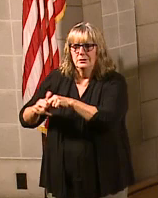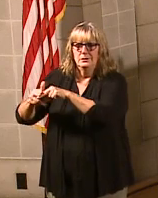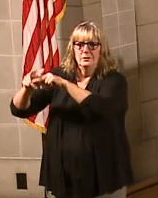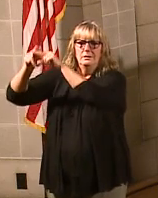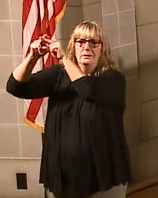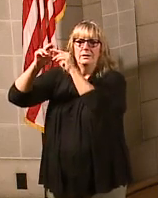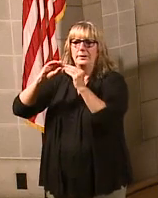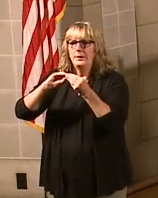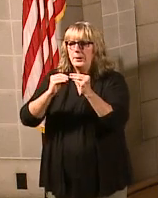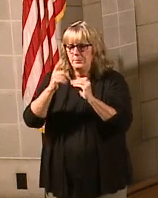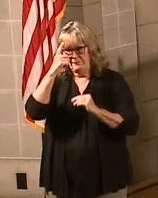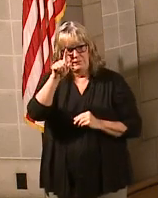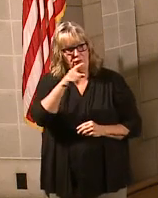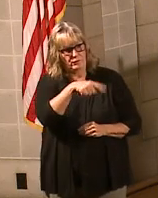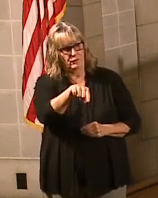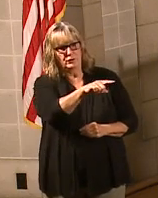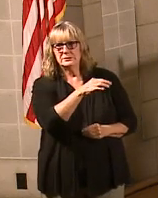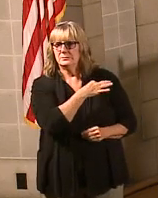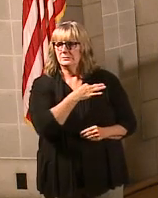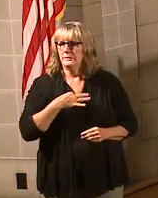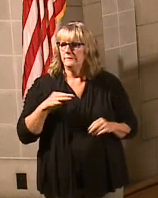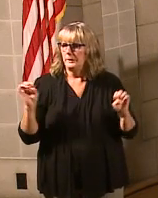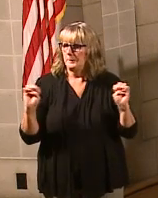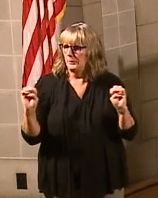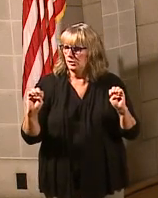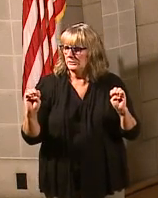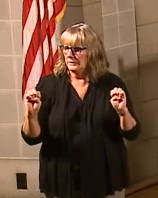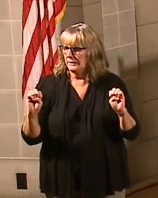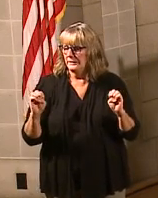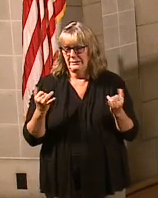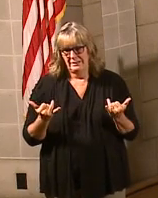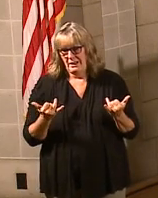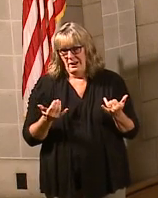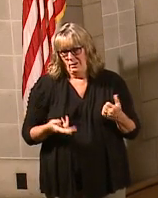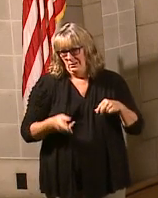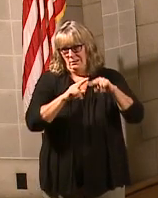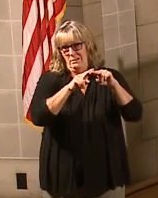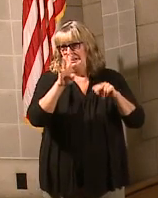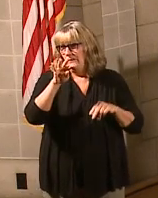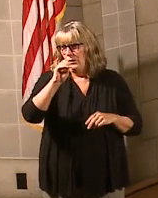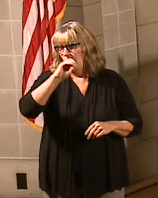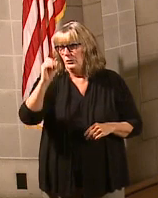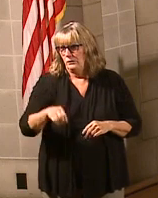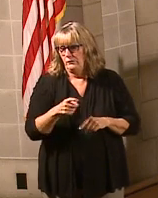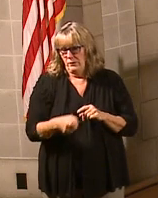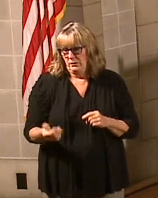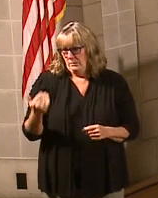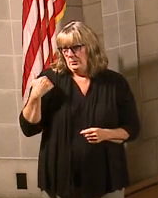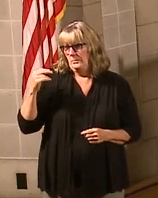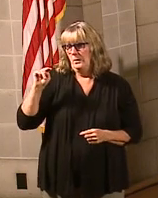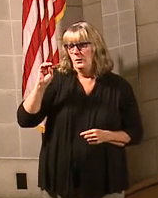WELL, CERTAINLY THE NON-COVID HOSPITALIZATIONS ARE WHAT'S